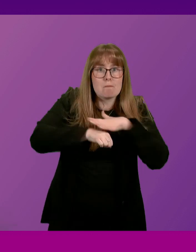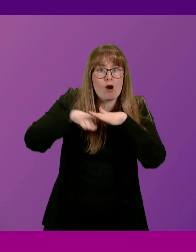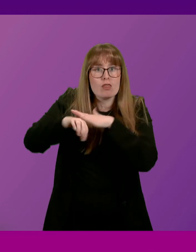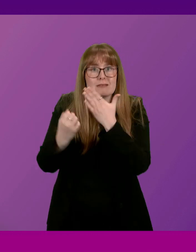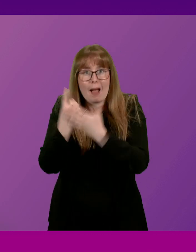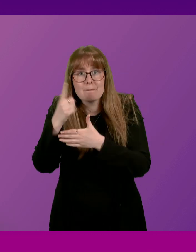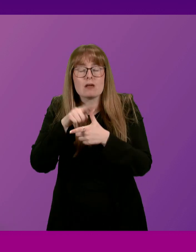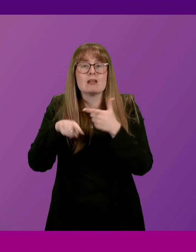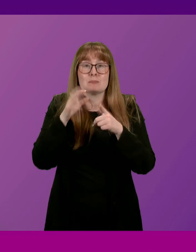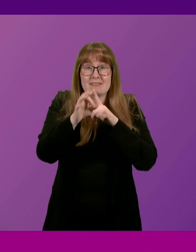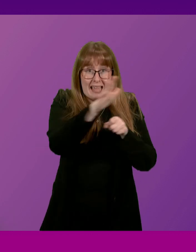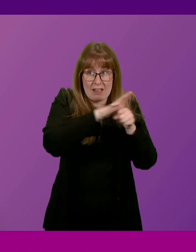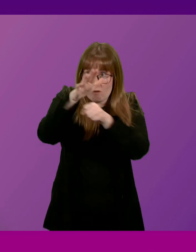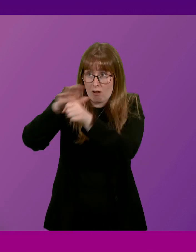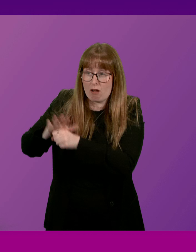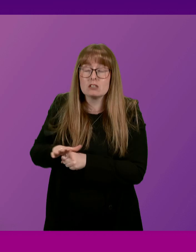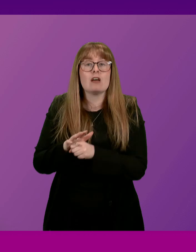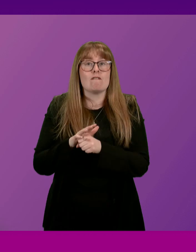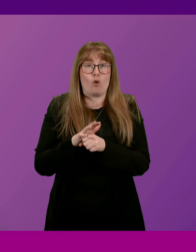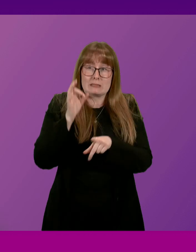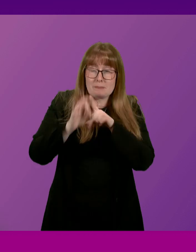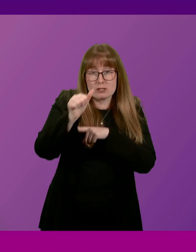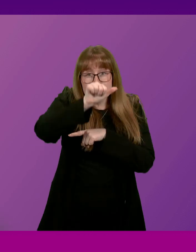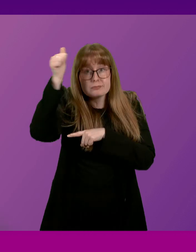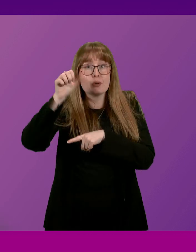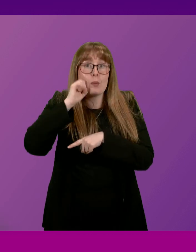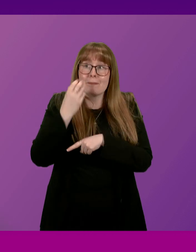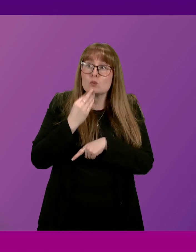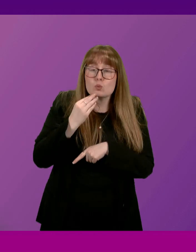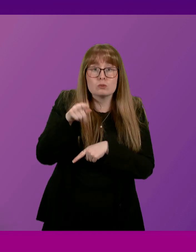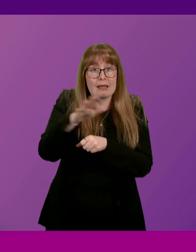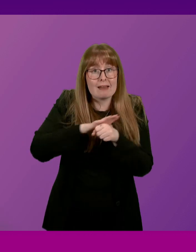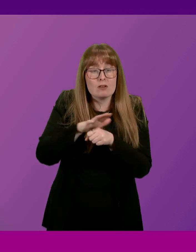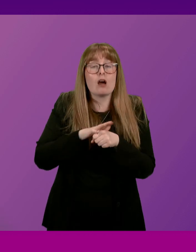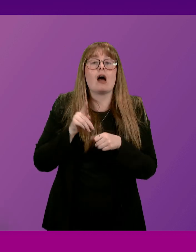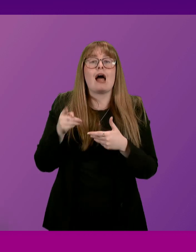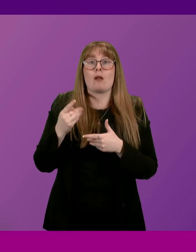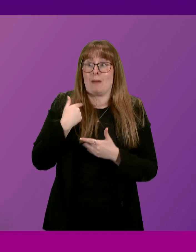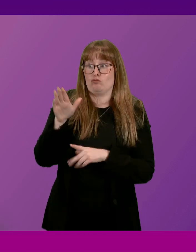in particular areas and the degree of specialism that will be provided. I assure Mr Carson that the